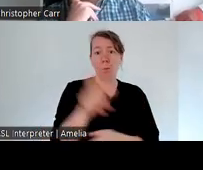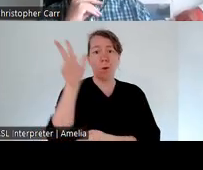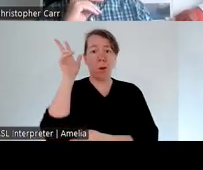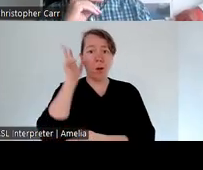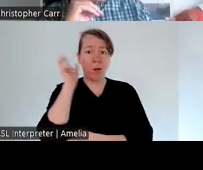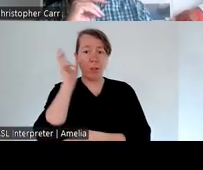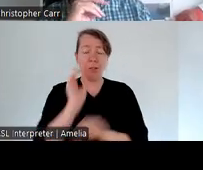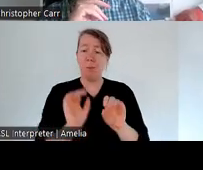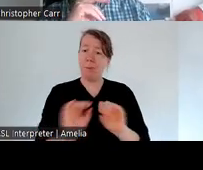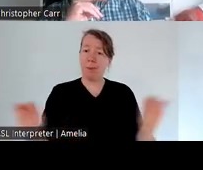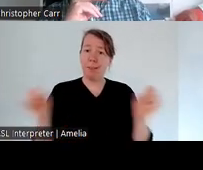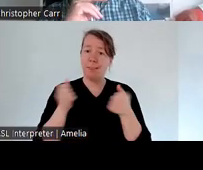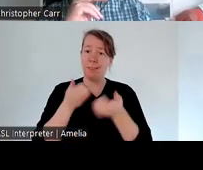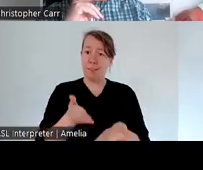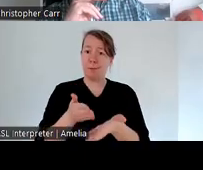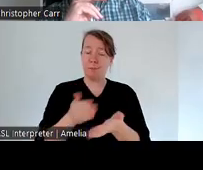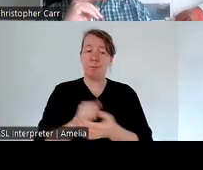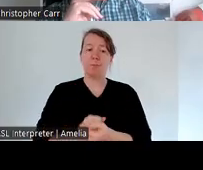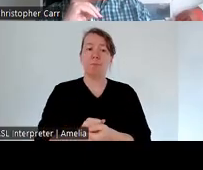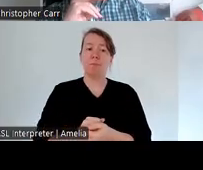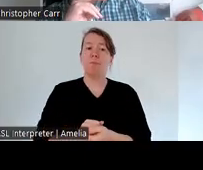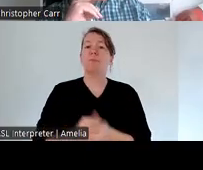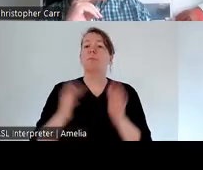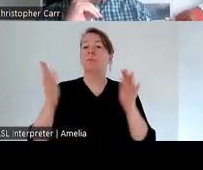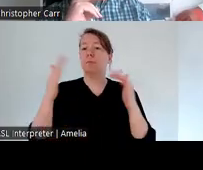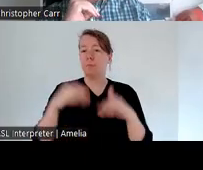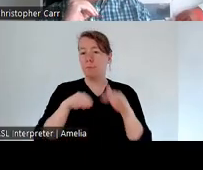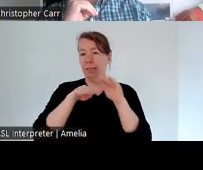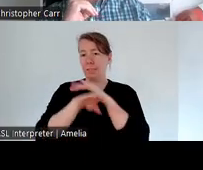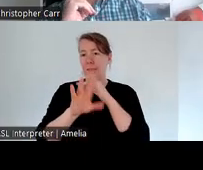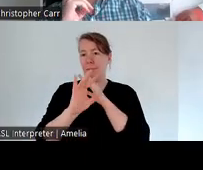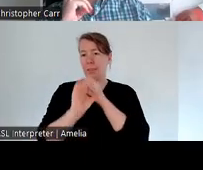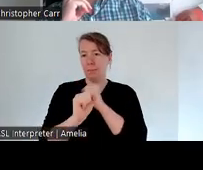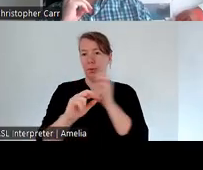The accessibility summary is a human readable string that's in,